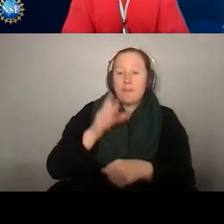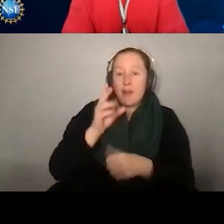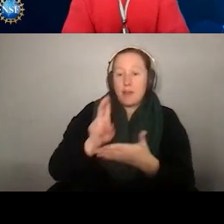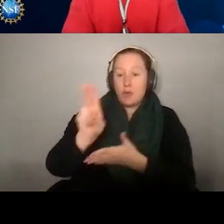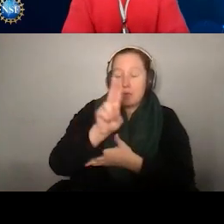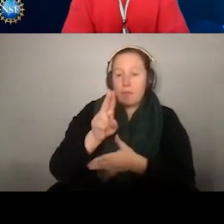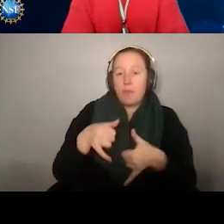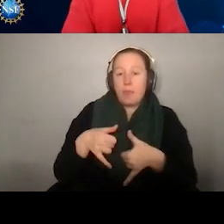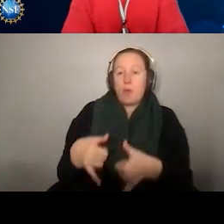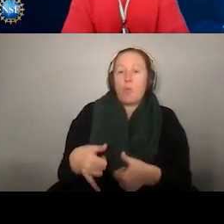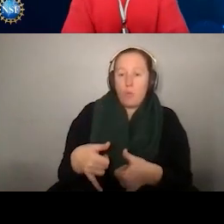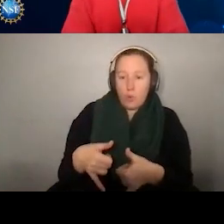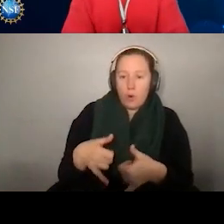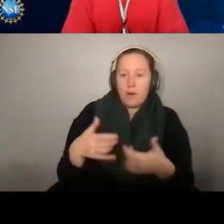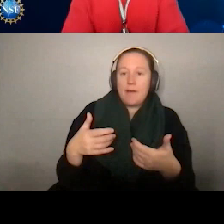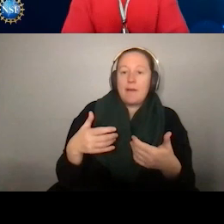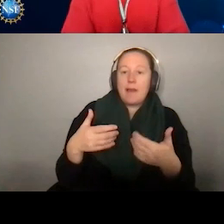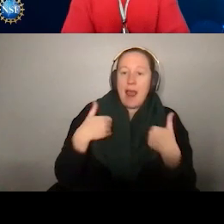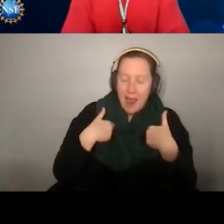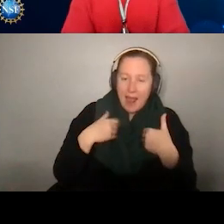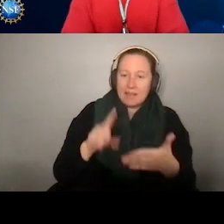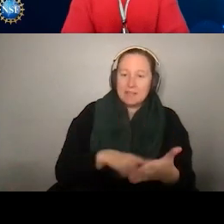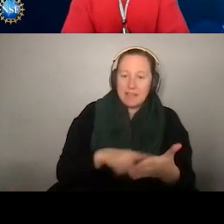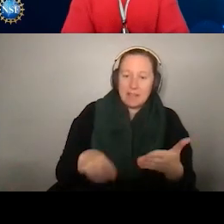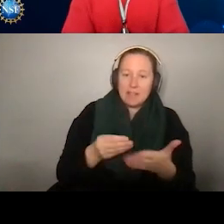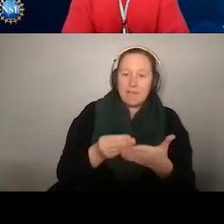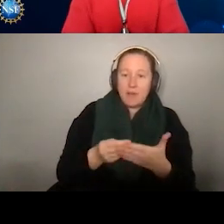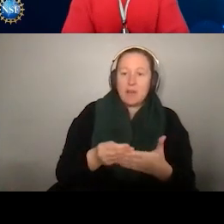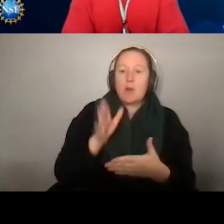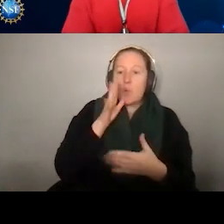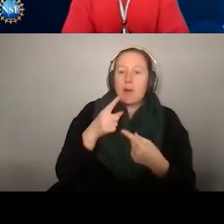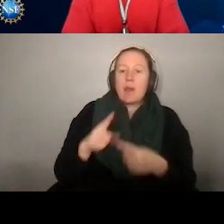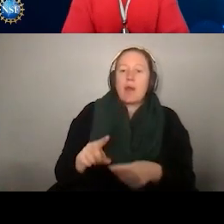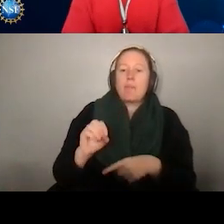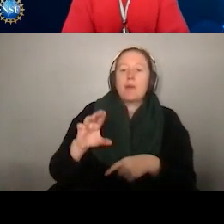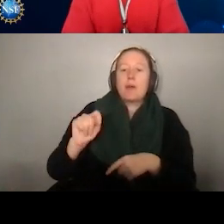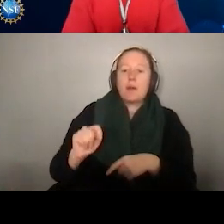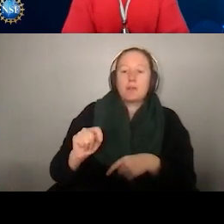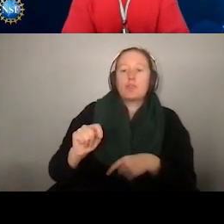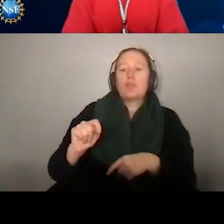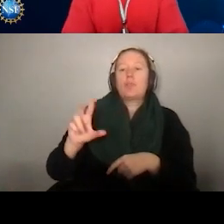the award has canceling funds, which will cancel on October 30th of 2024.